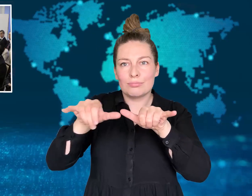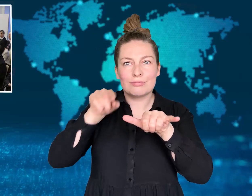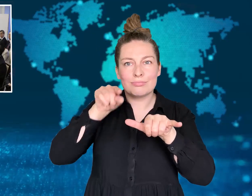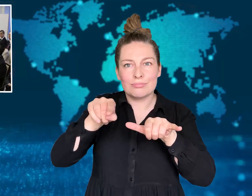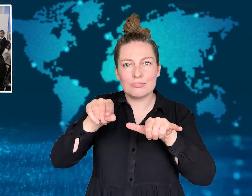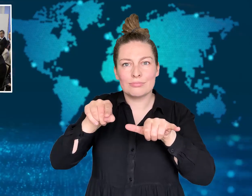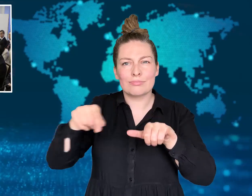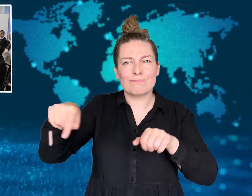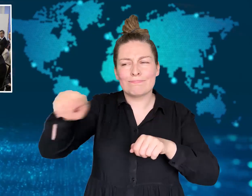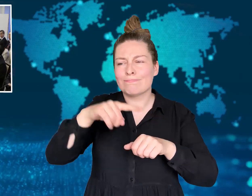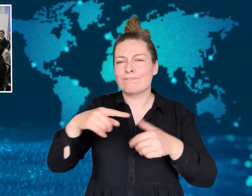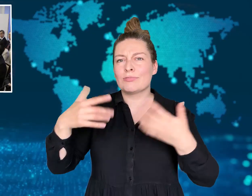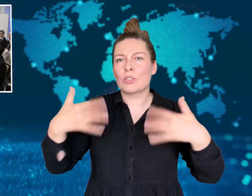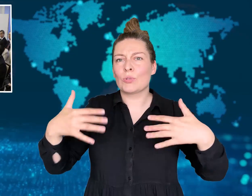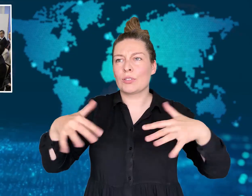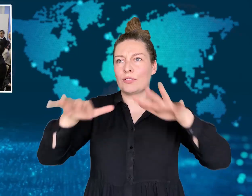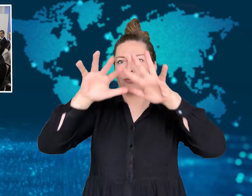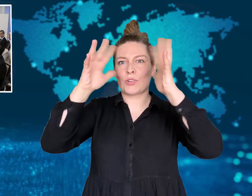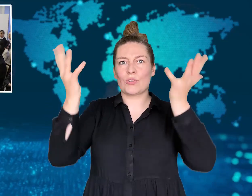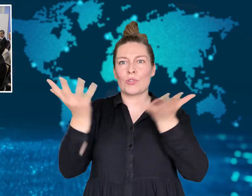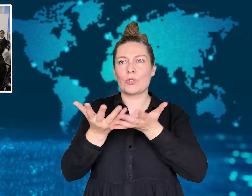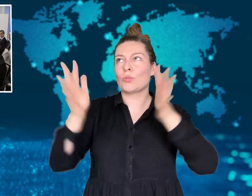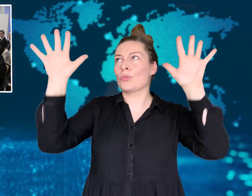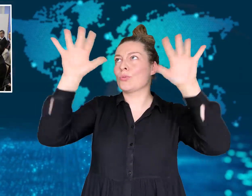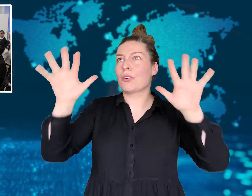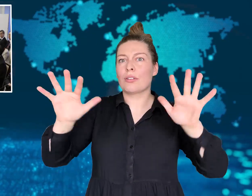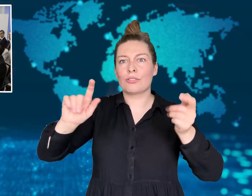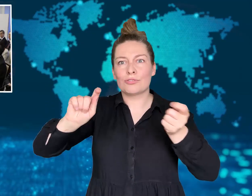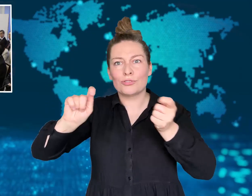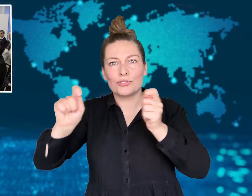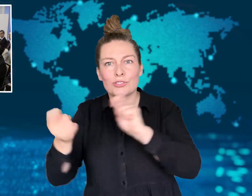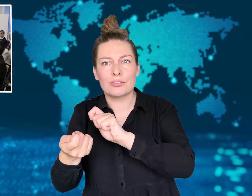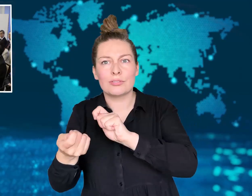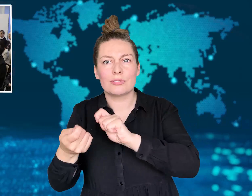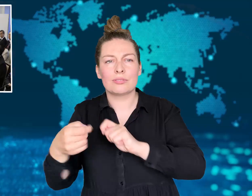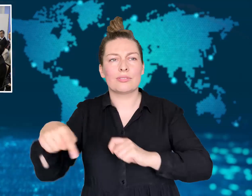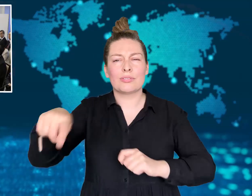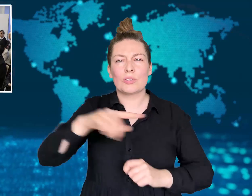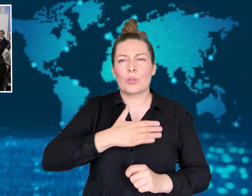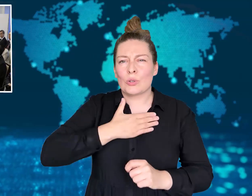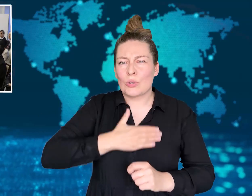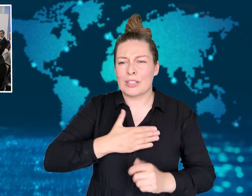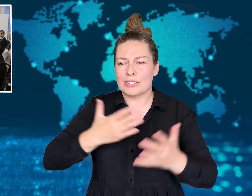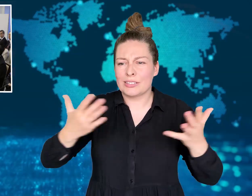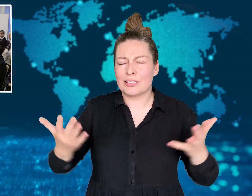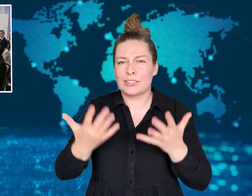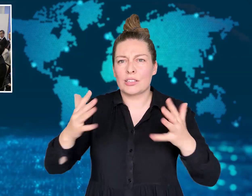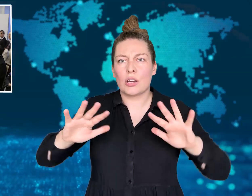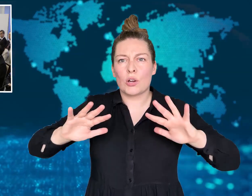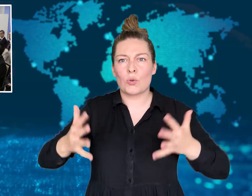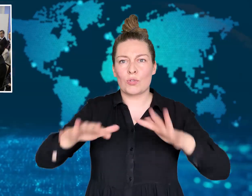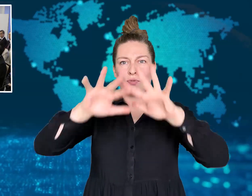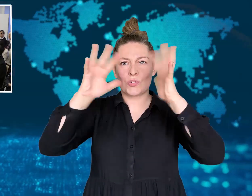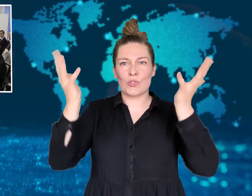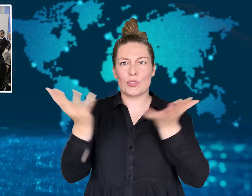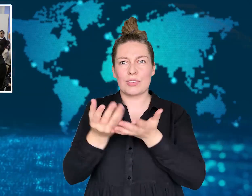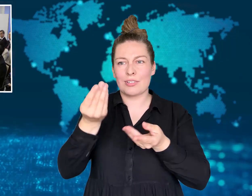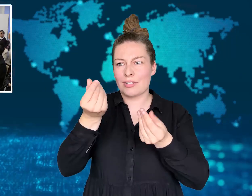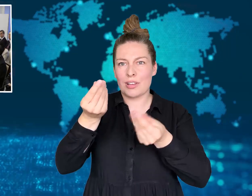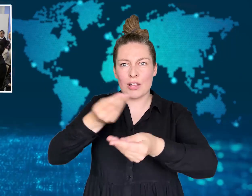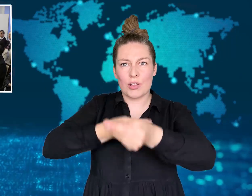as countries around the world are facing budget struggles